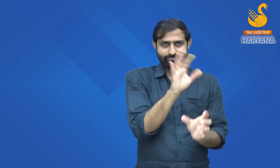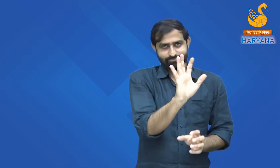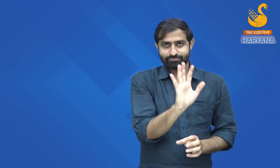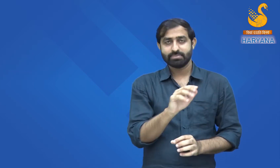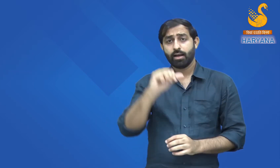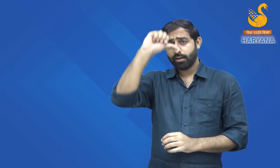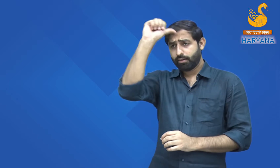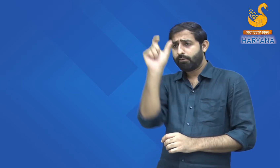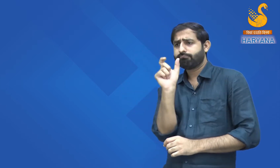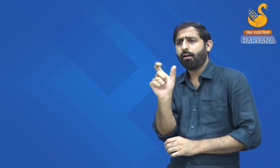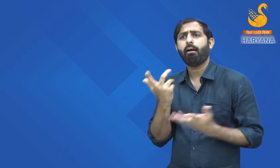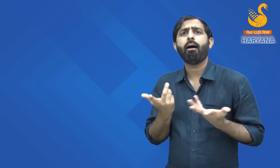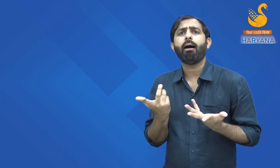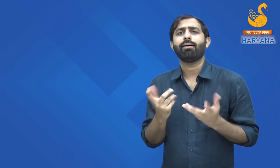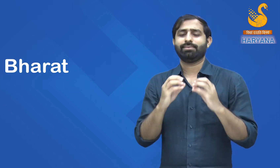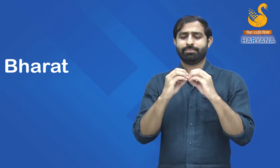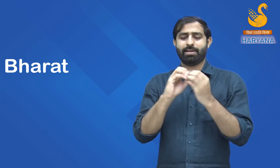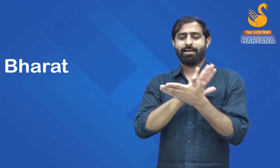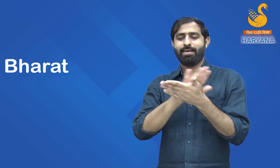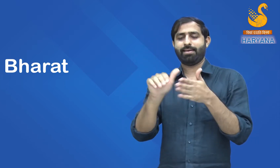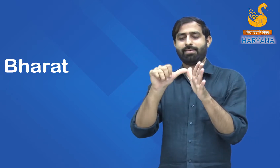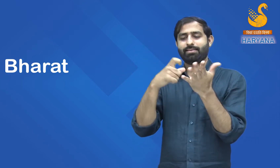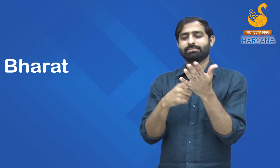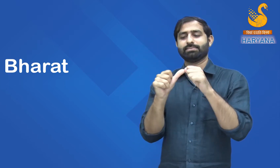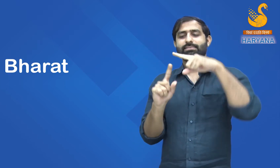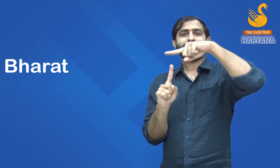and the name of India in Hindi is Bharat